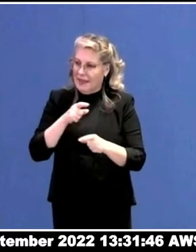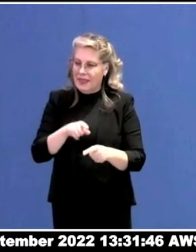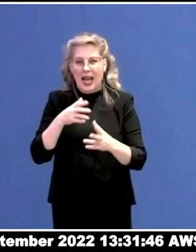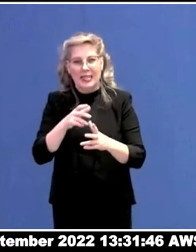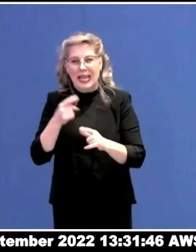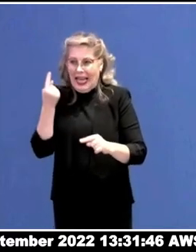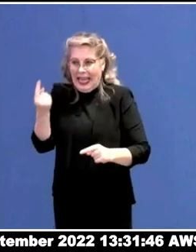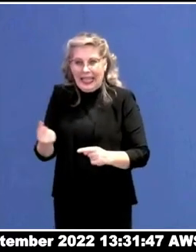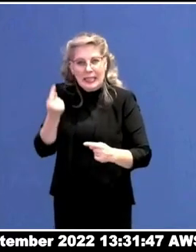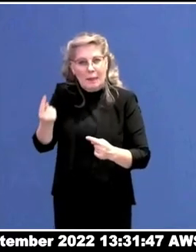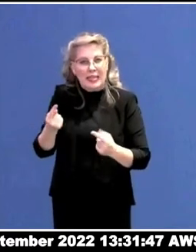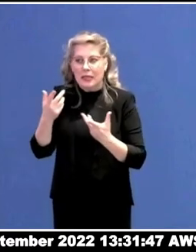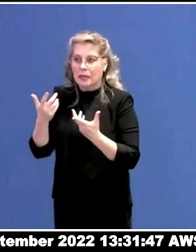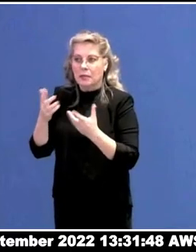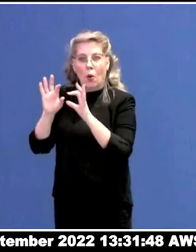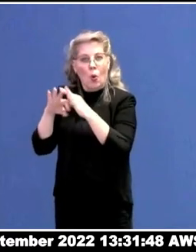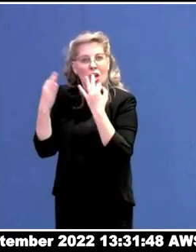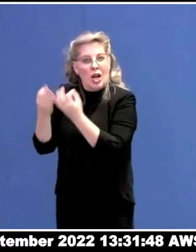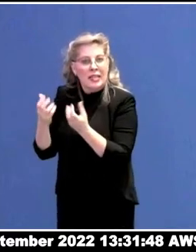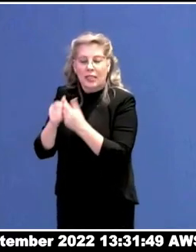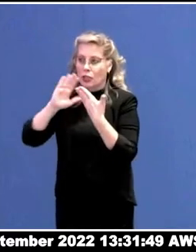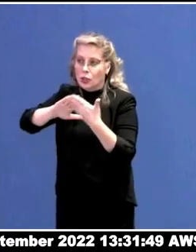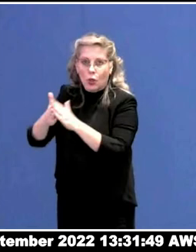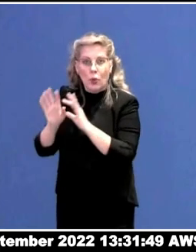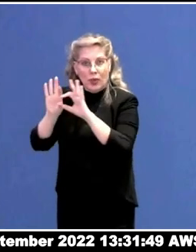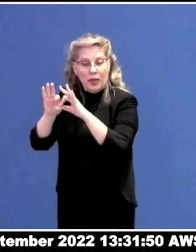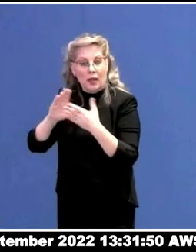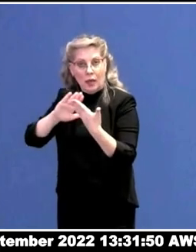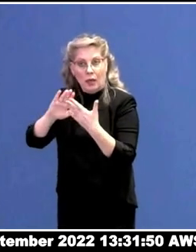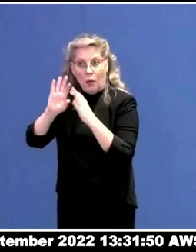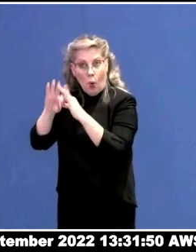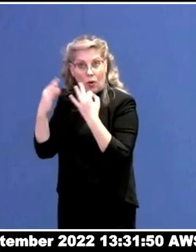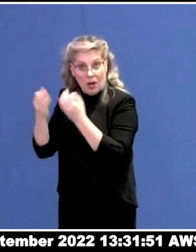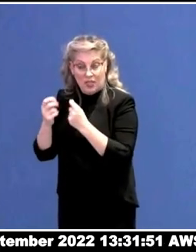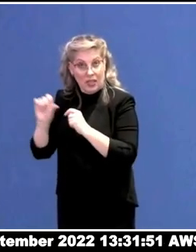allowed into prisons to see the horrors of what's going on it creates transparency and